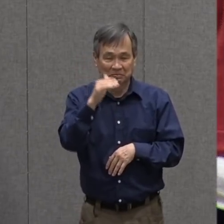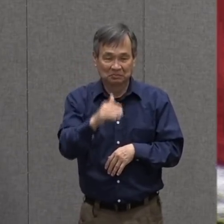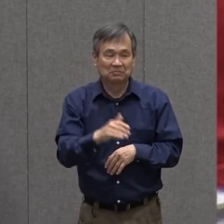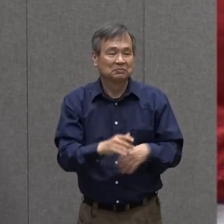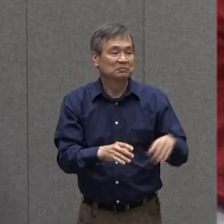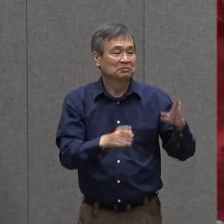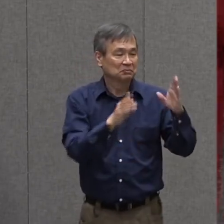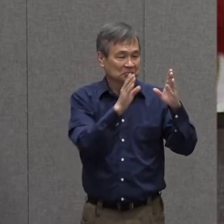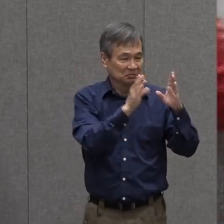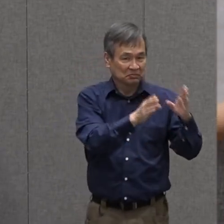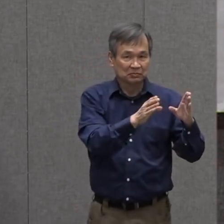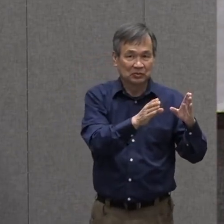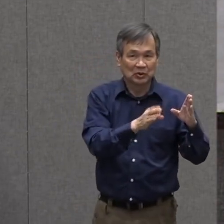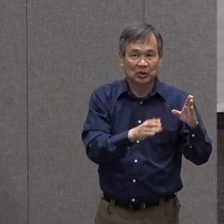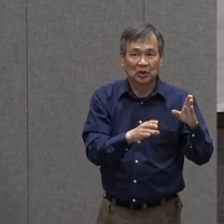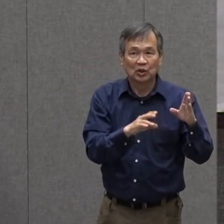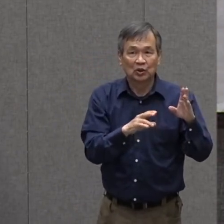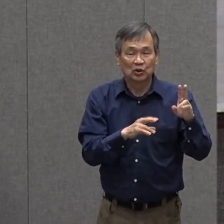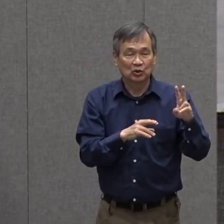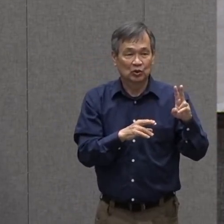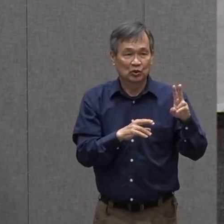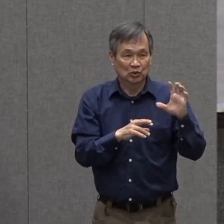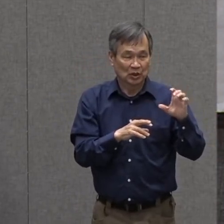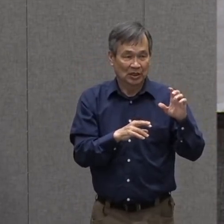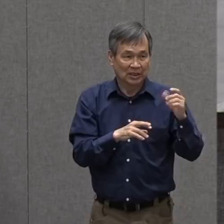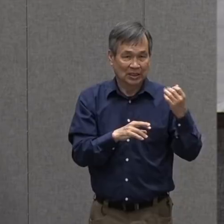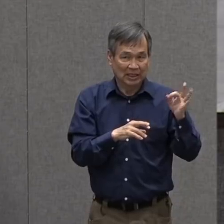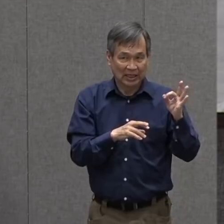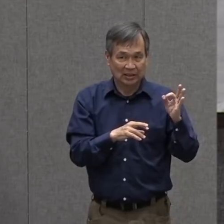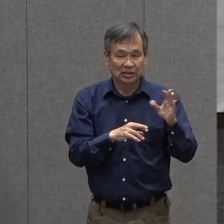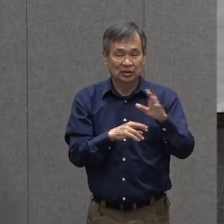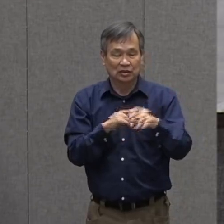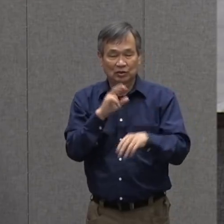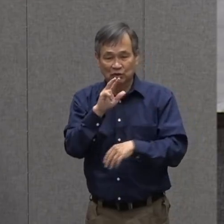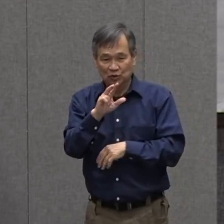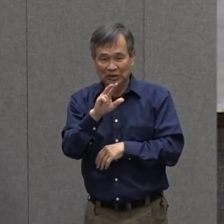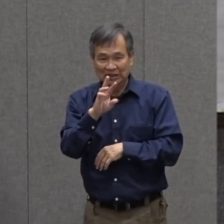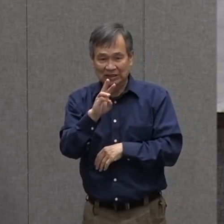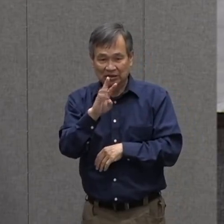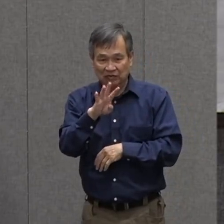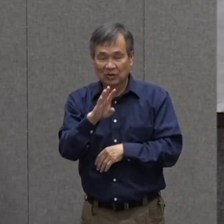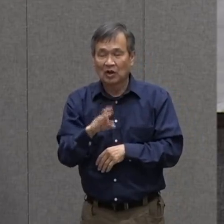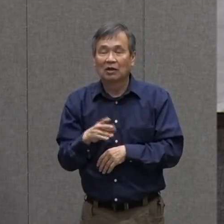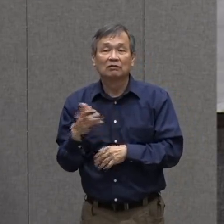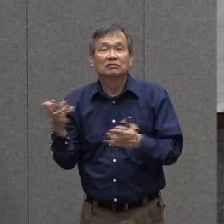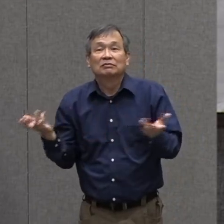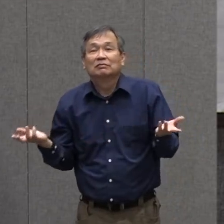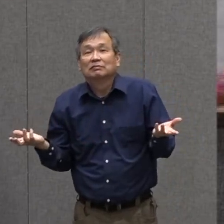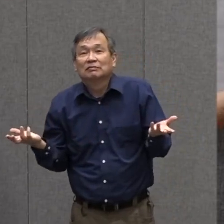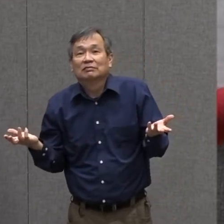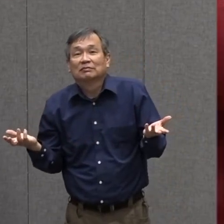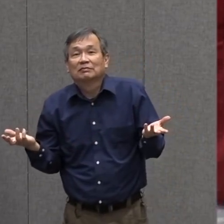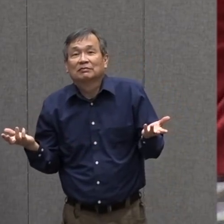Okay? I'm gonna have to come down here in this space. All right? So I have one number left, process of elimination tells me